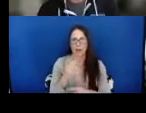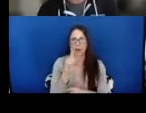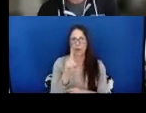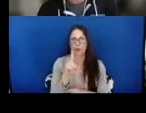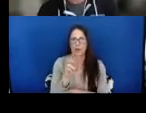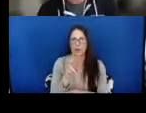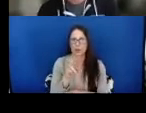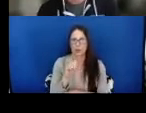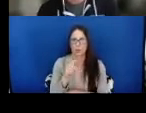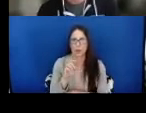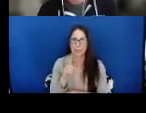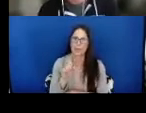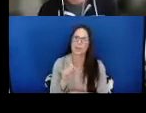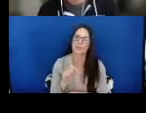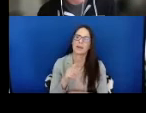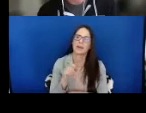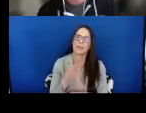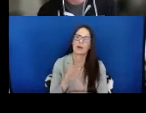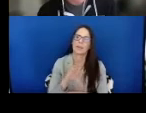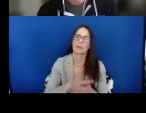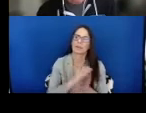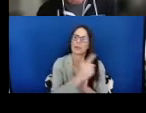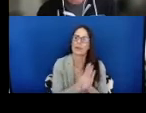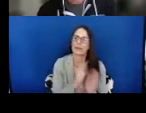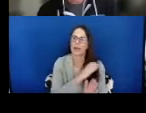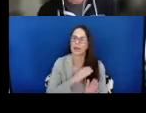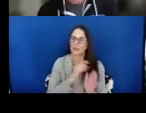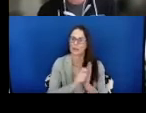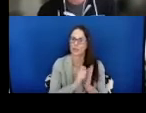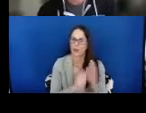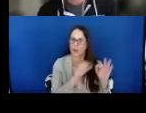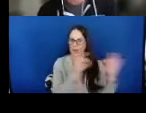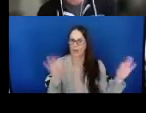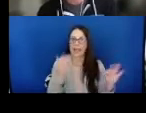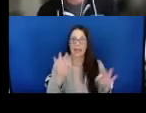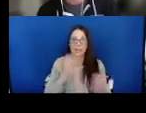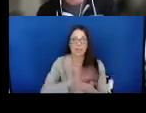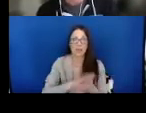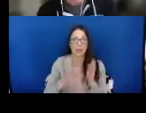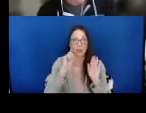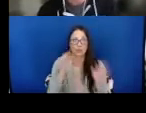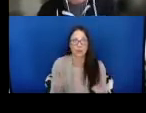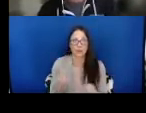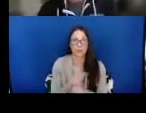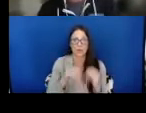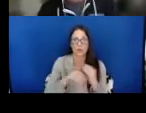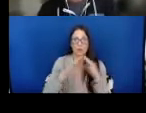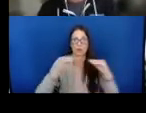counsel wrote this on the slide. If a school chooses to use virtual instruction in place